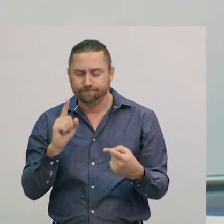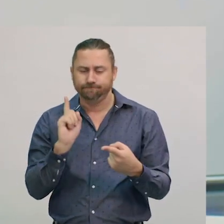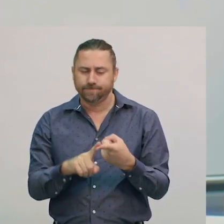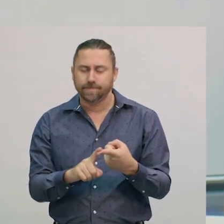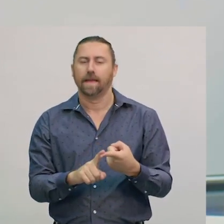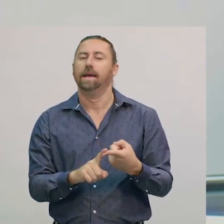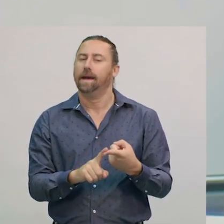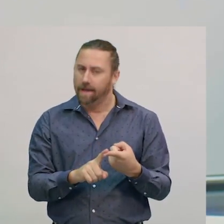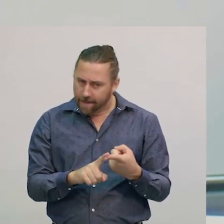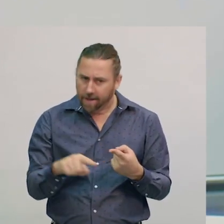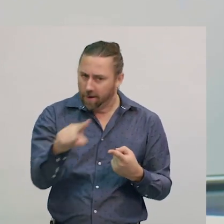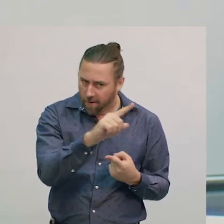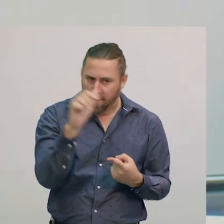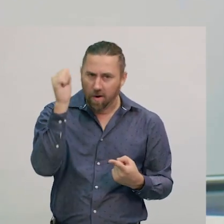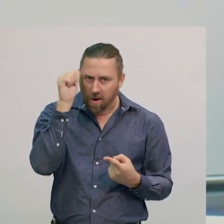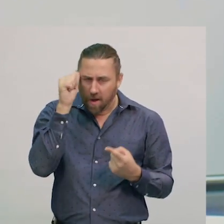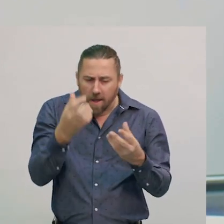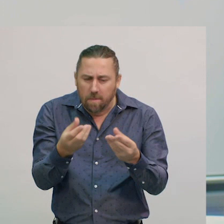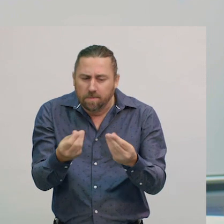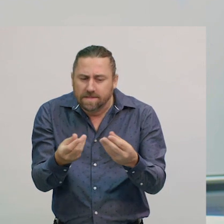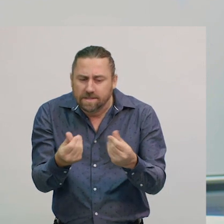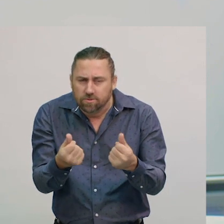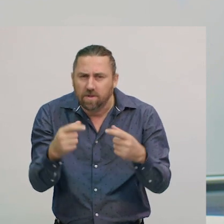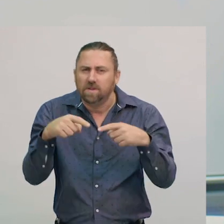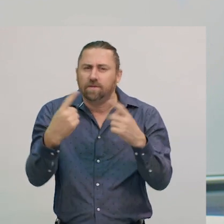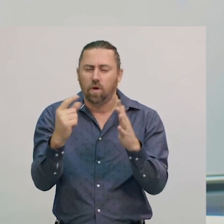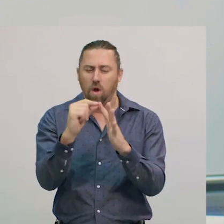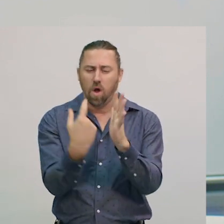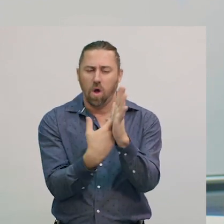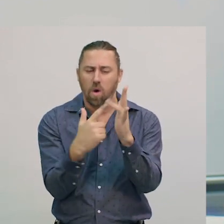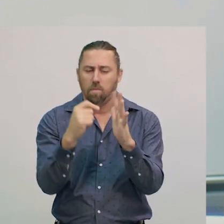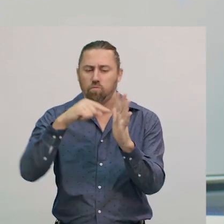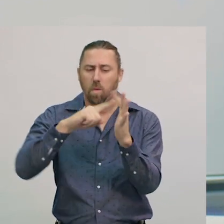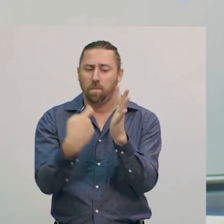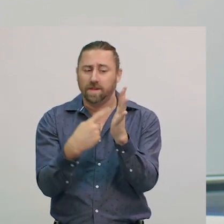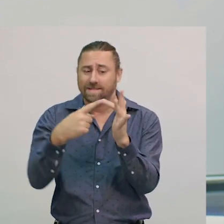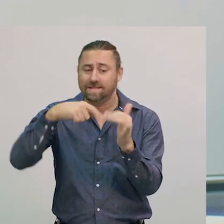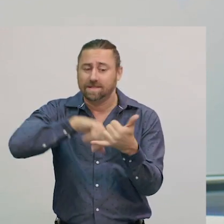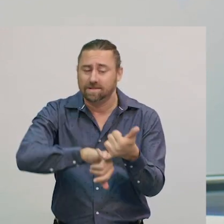We now know that materials can have different properties that make them useful.